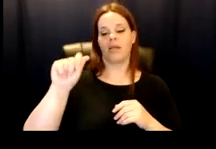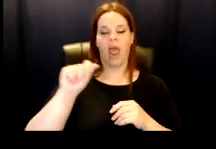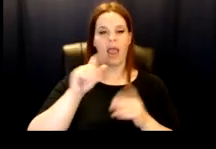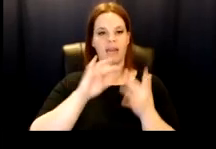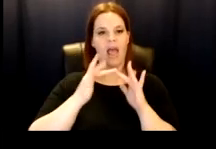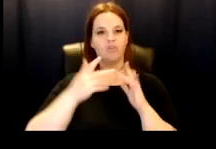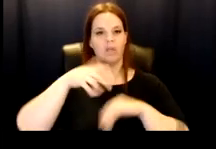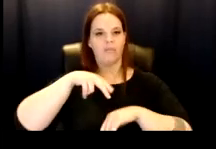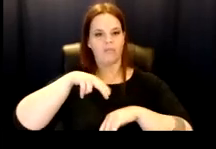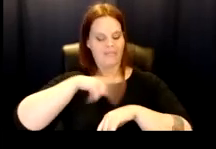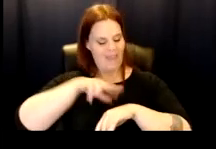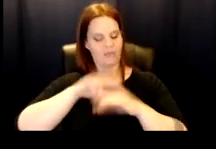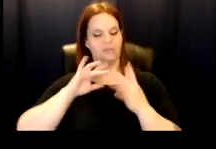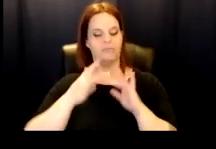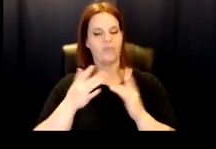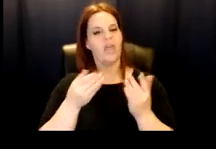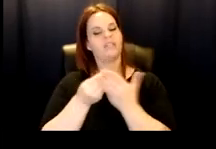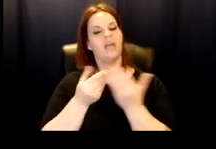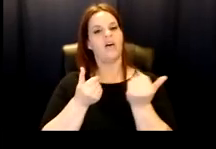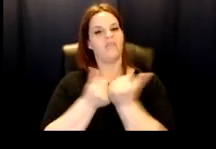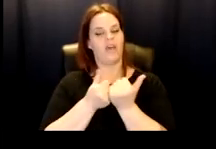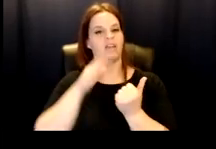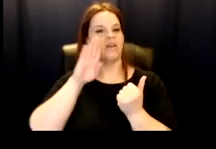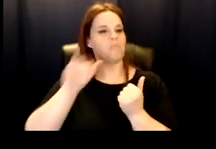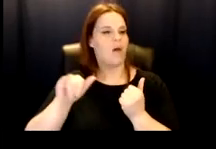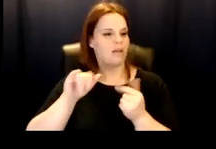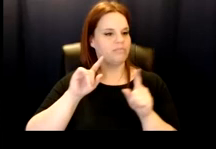National Institute of Disability Independent Living and Rehabilitation Research, an agency